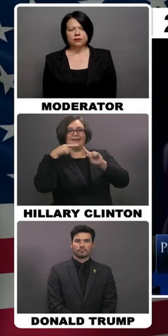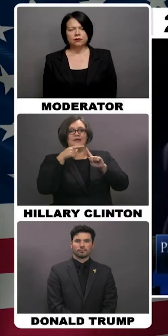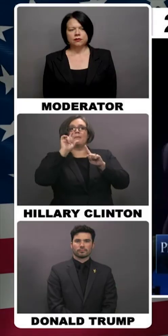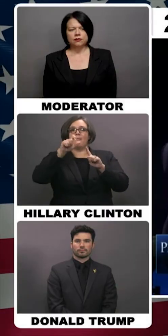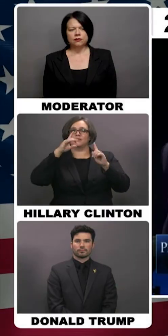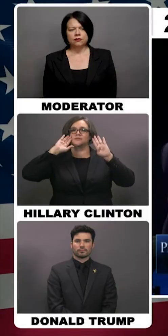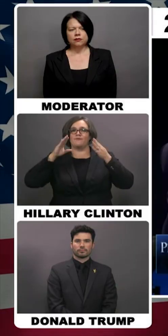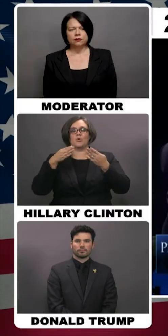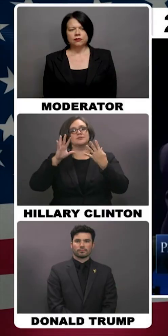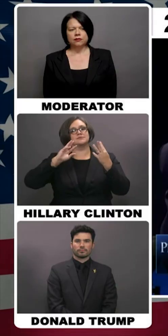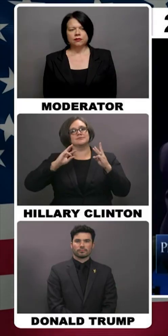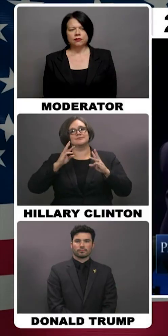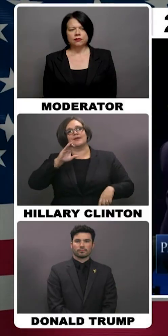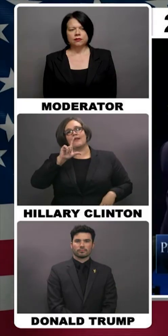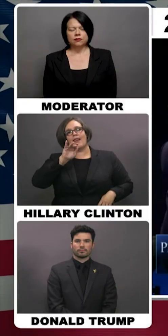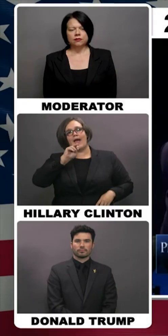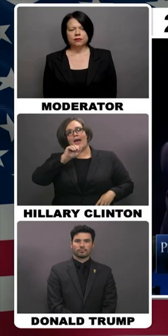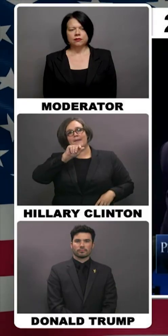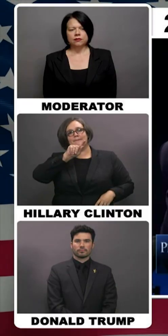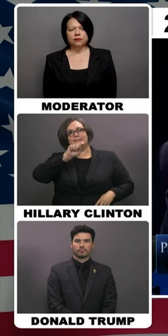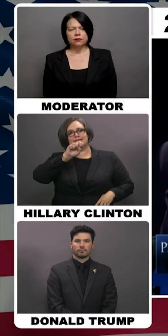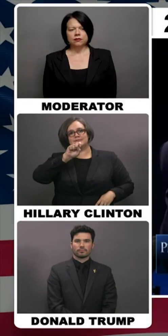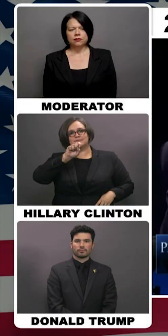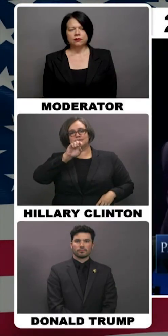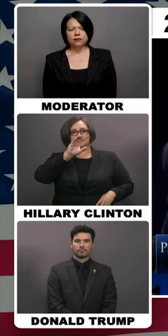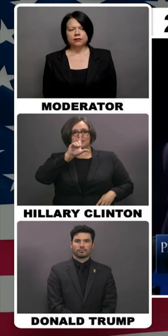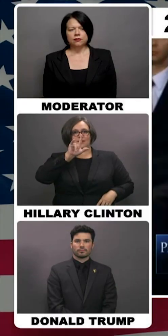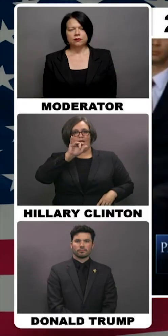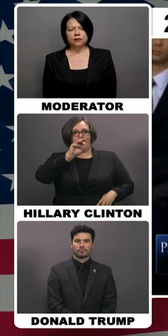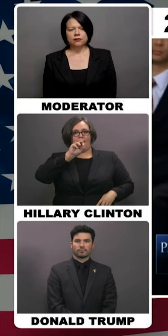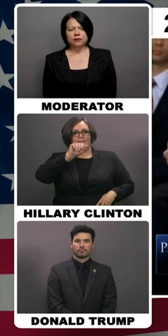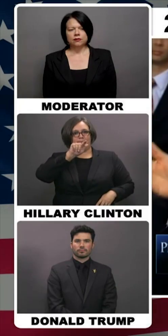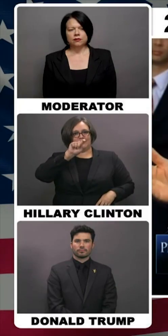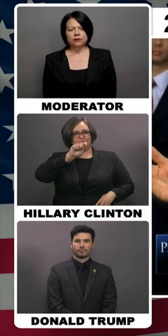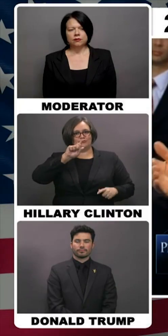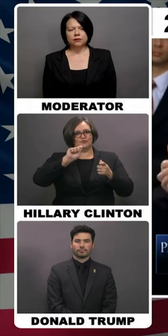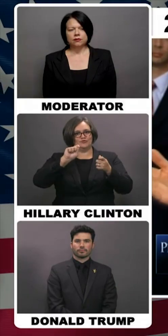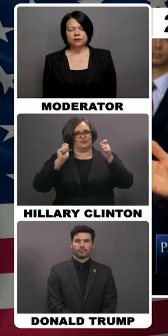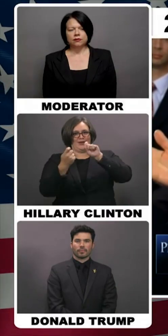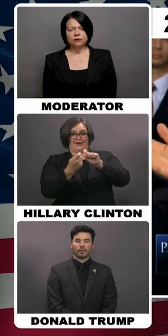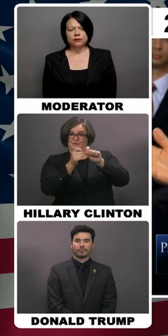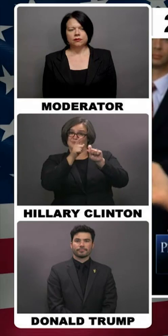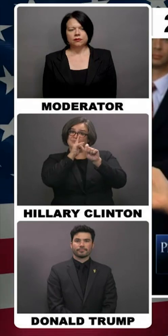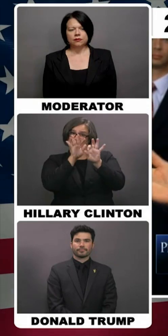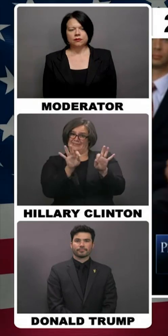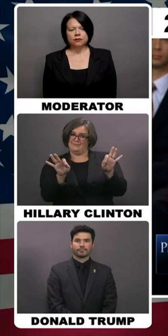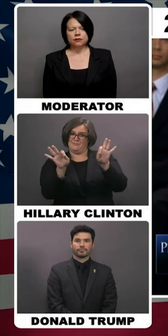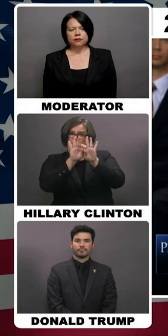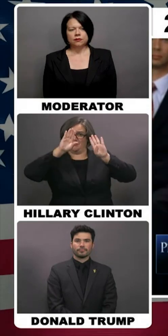And I support moving toward more clean renewable energy as quickly as we can, uh,